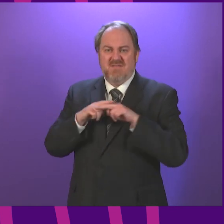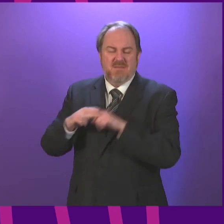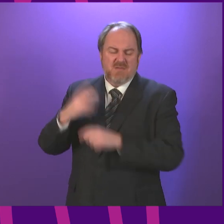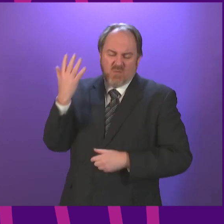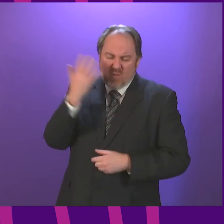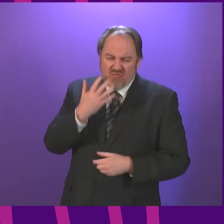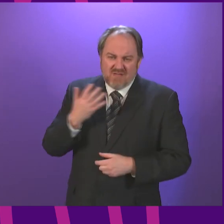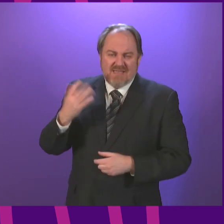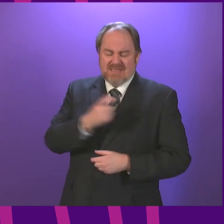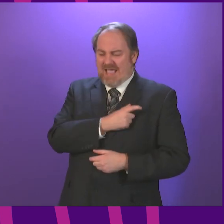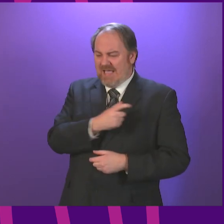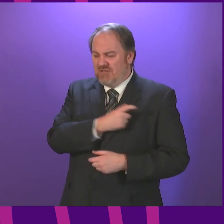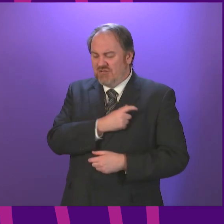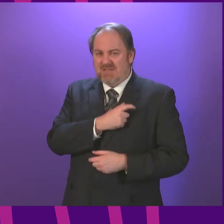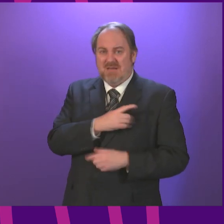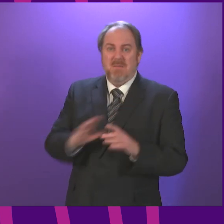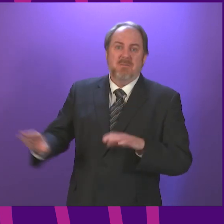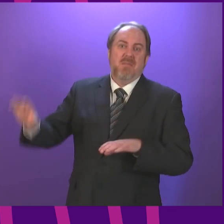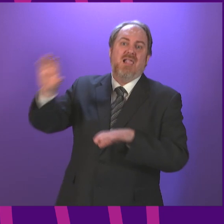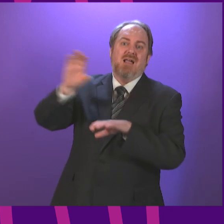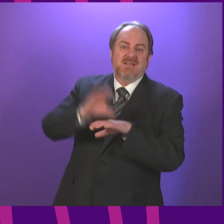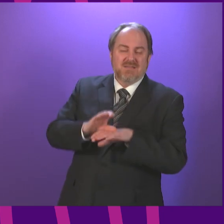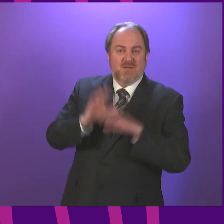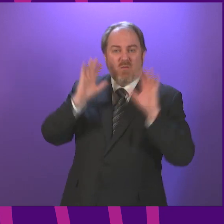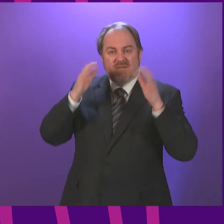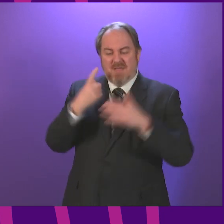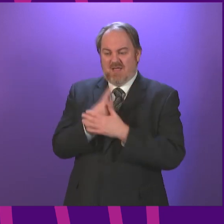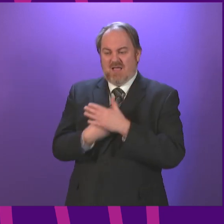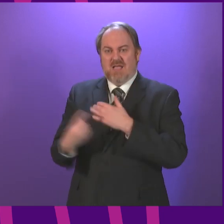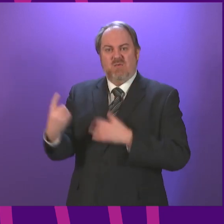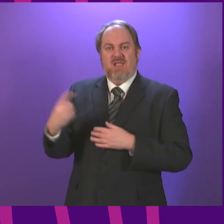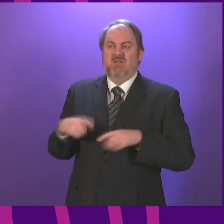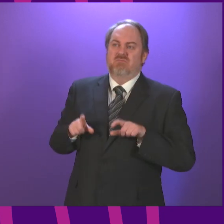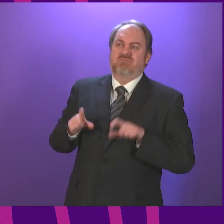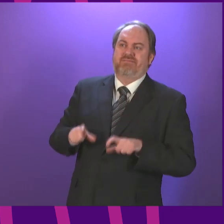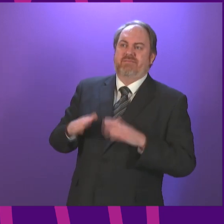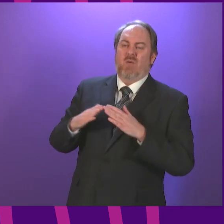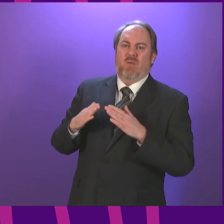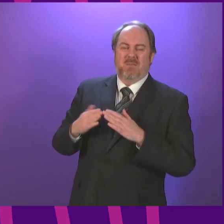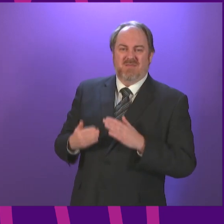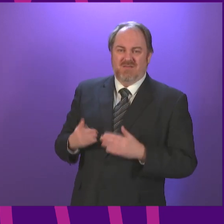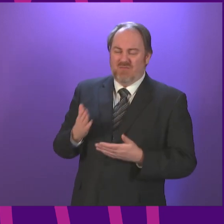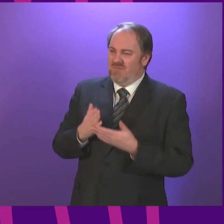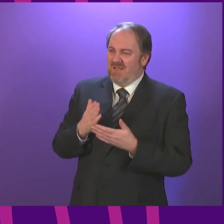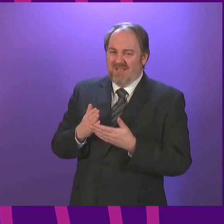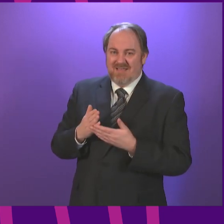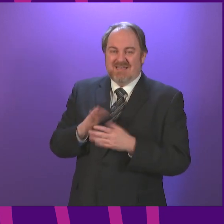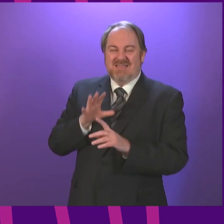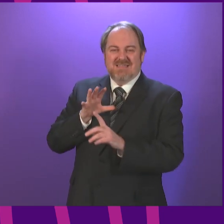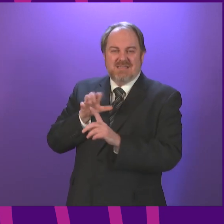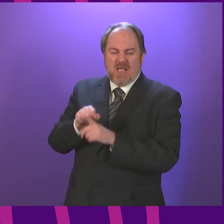piled on top of the anxiety and isolation that come from Covid. Diagnosis is vital,